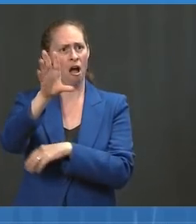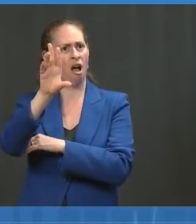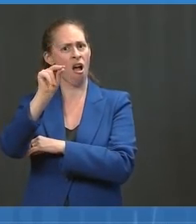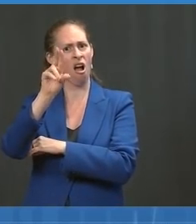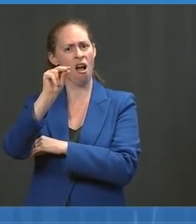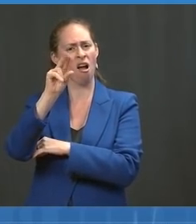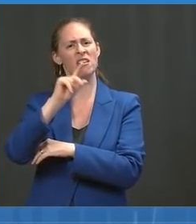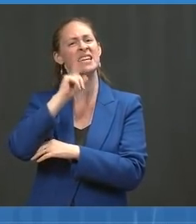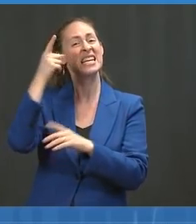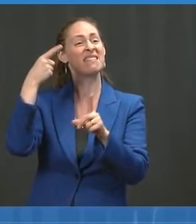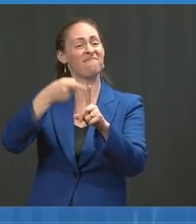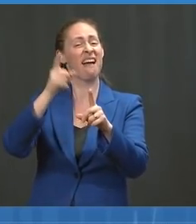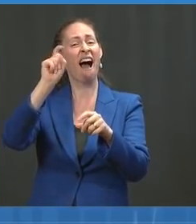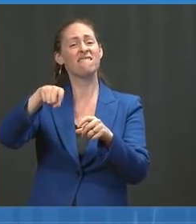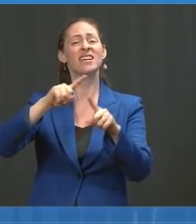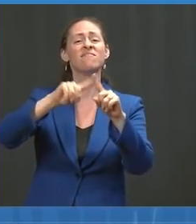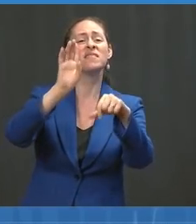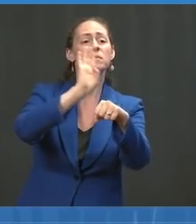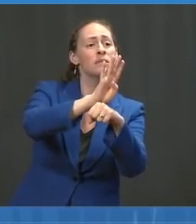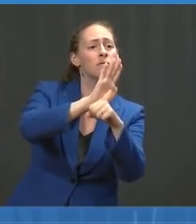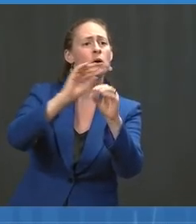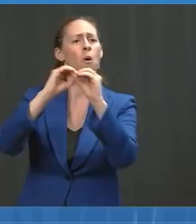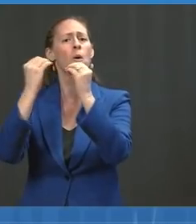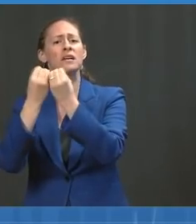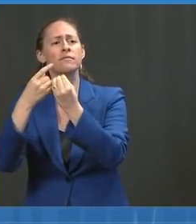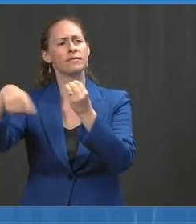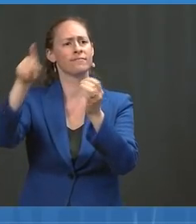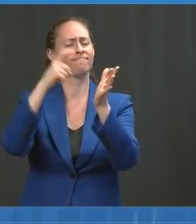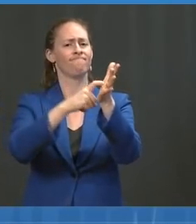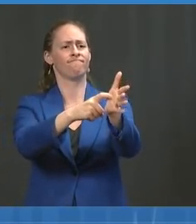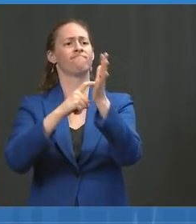In just the past 24 hours, CVS, Chevron,